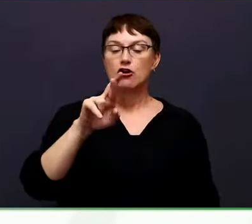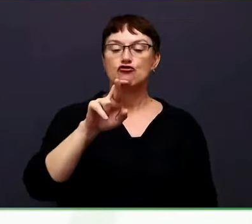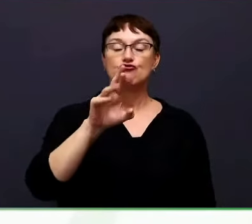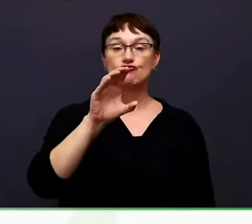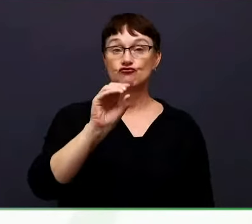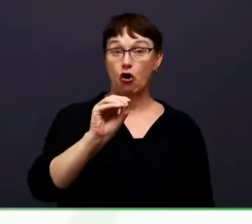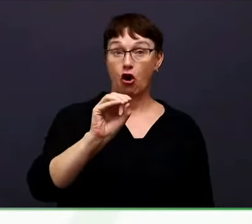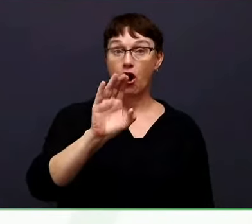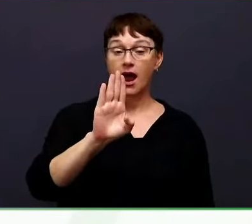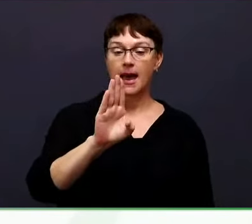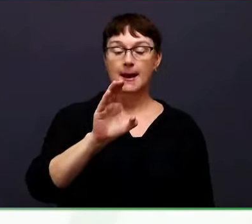advocate.